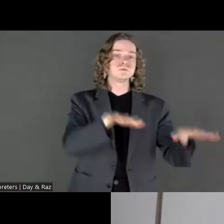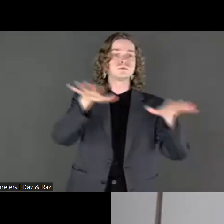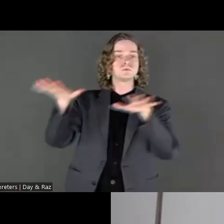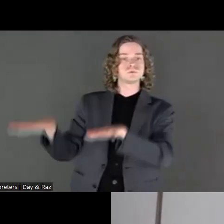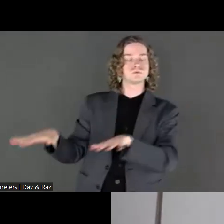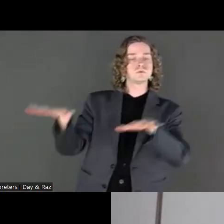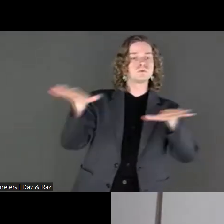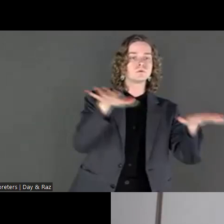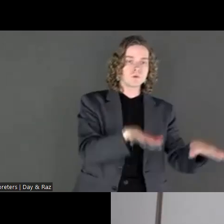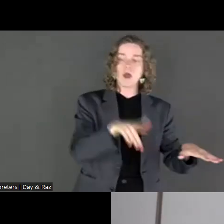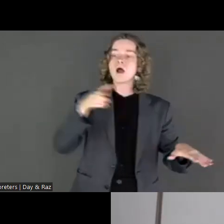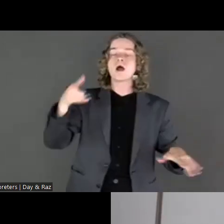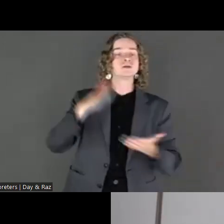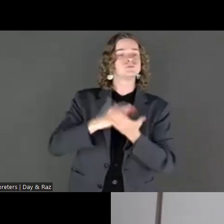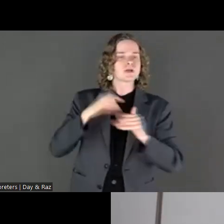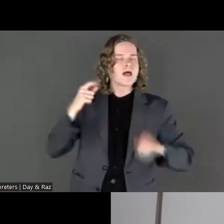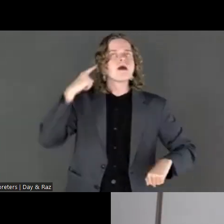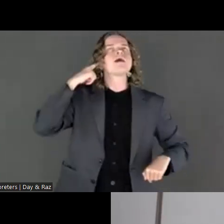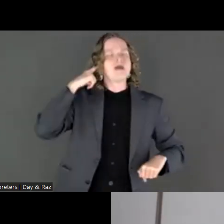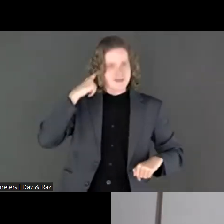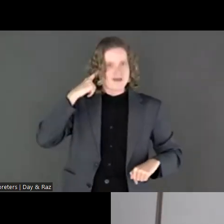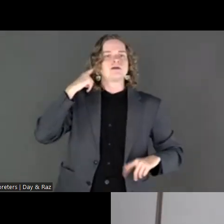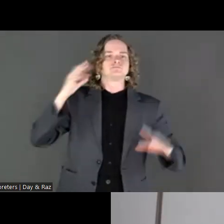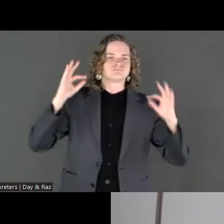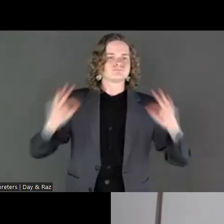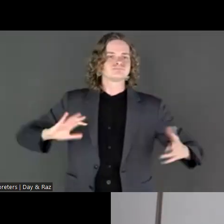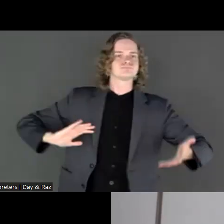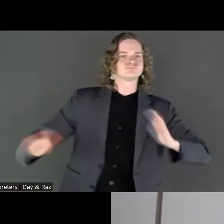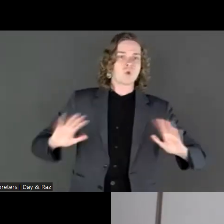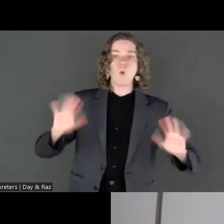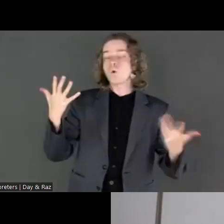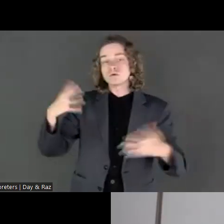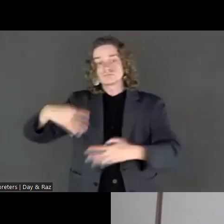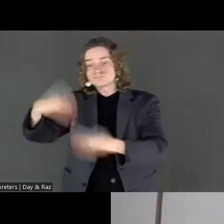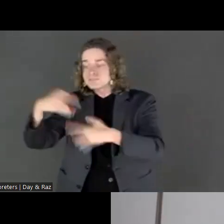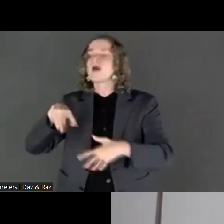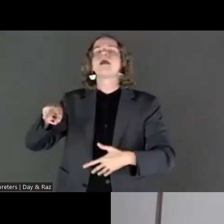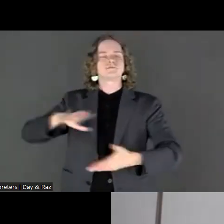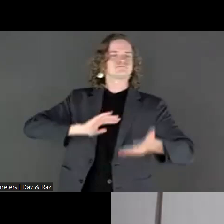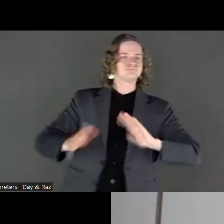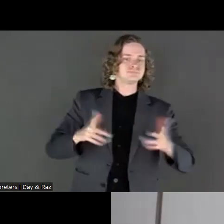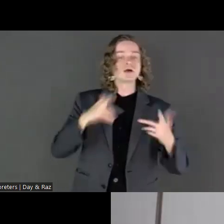important announcement. Welcome again to this event, which is organized by